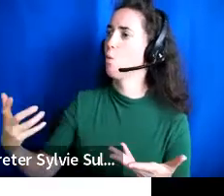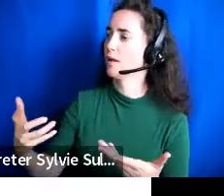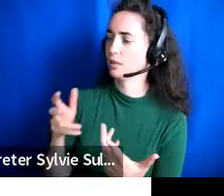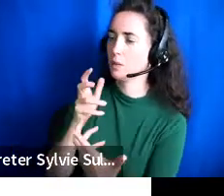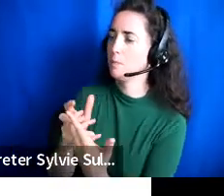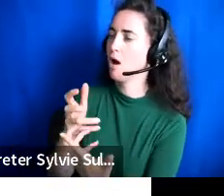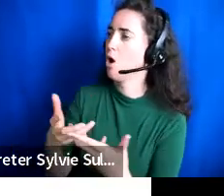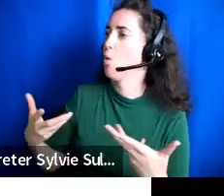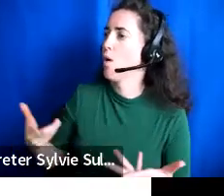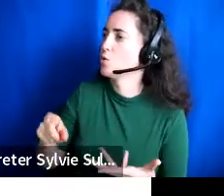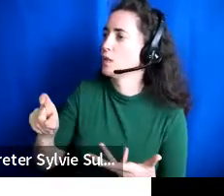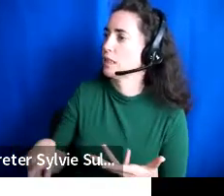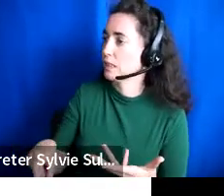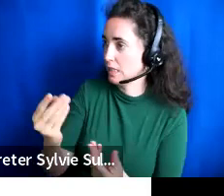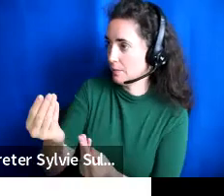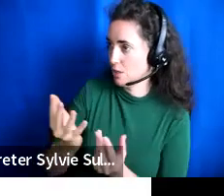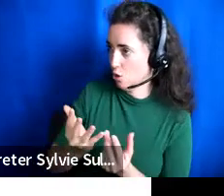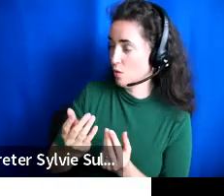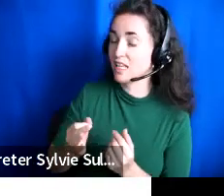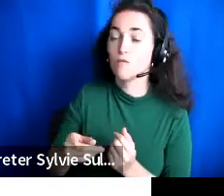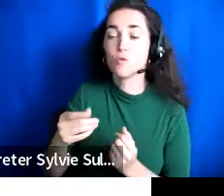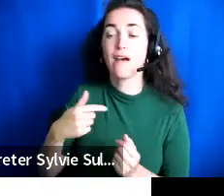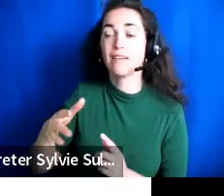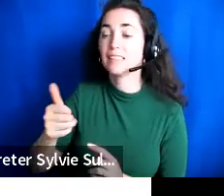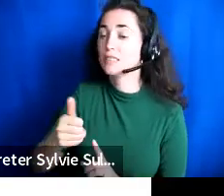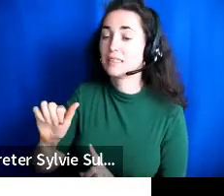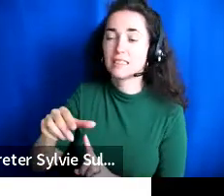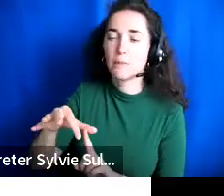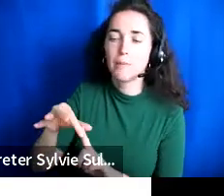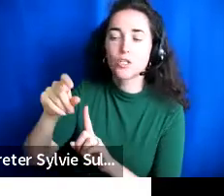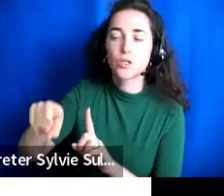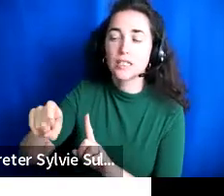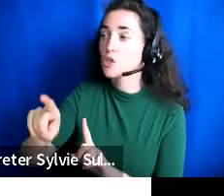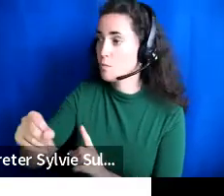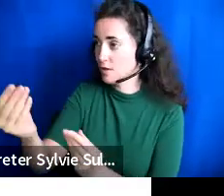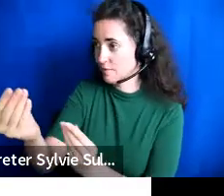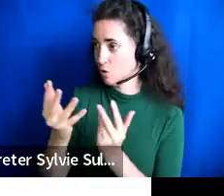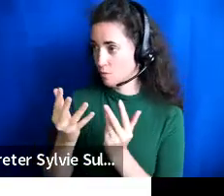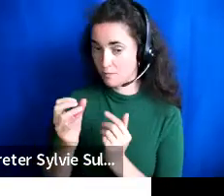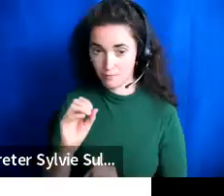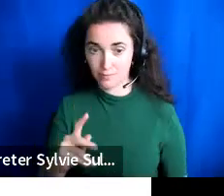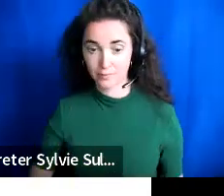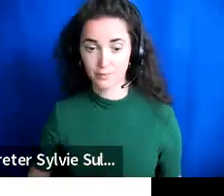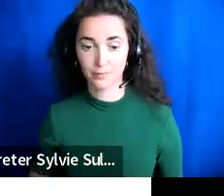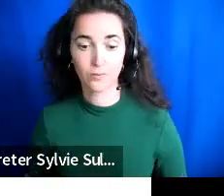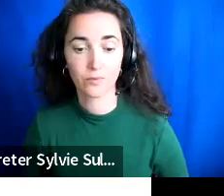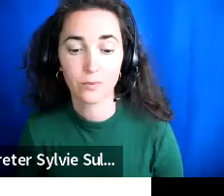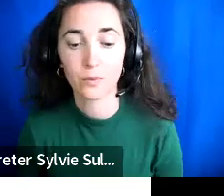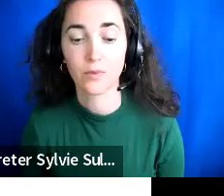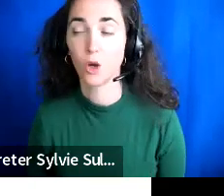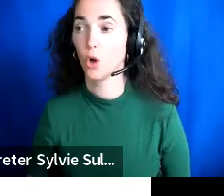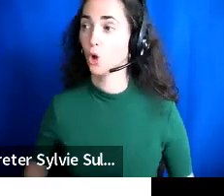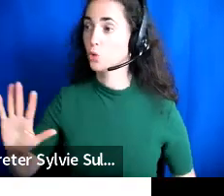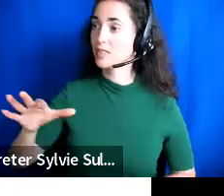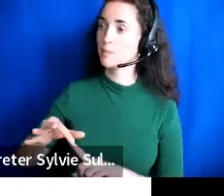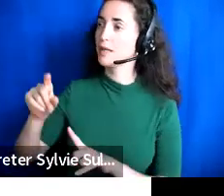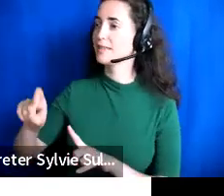If you're any special meaning you will need to tell me Okay, you tell me what your special needs are.